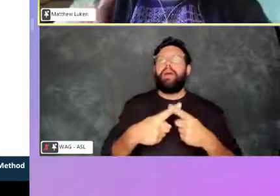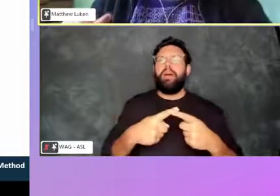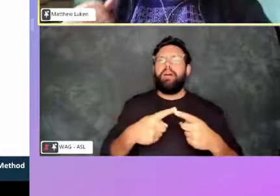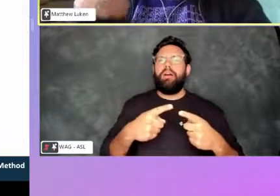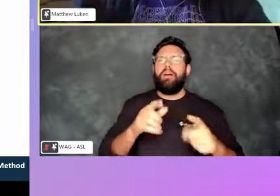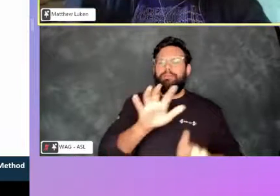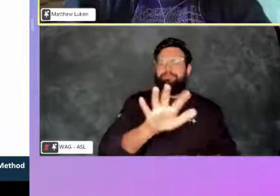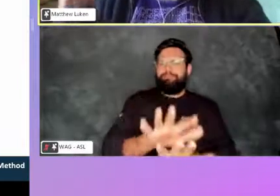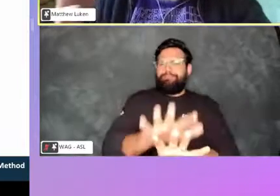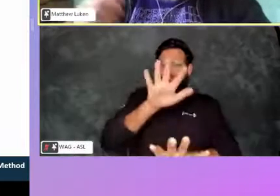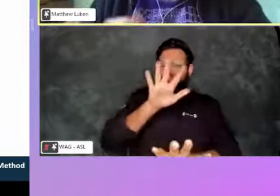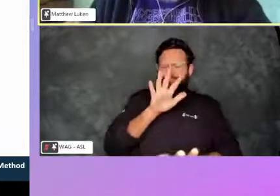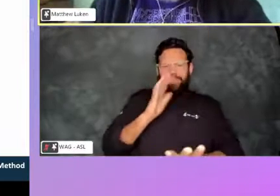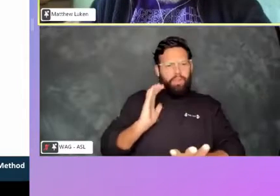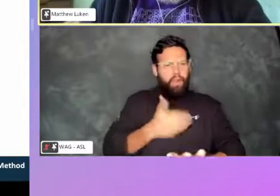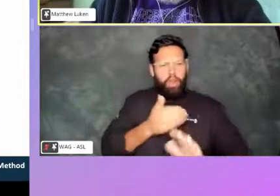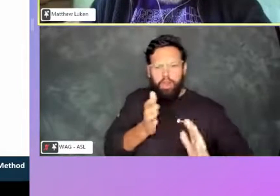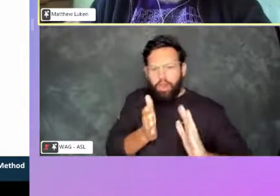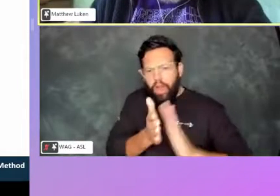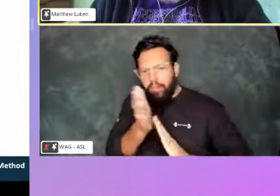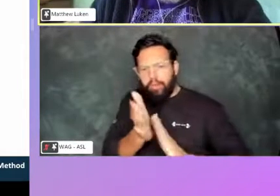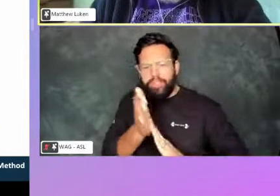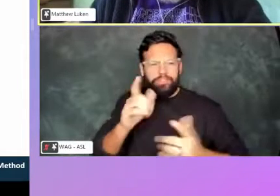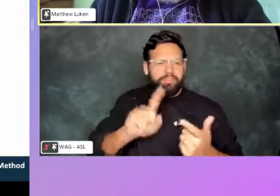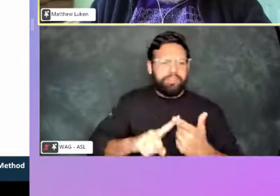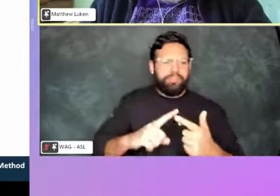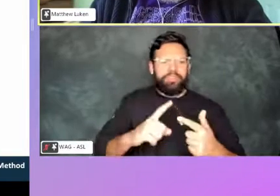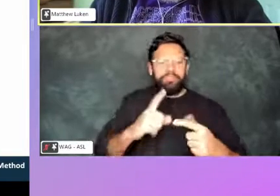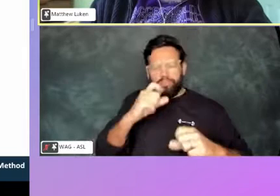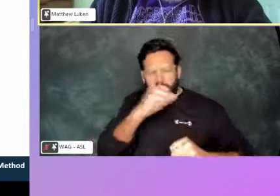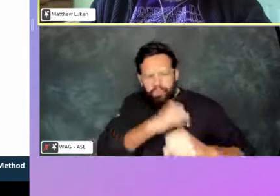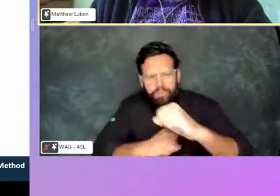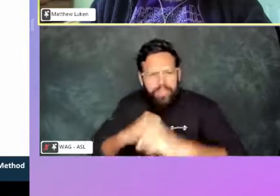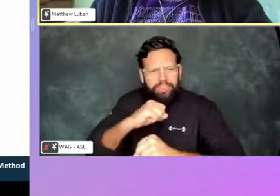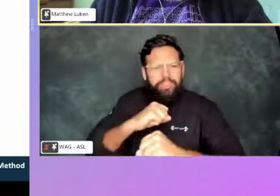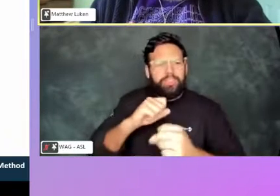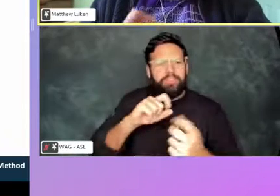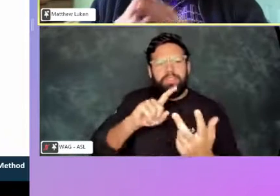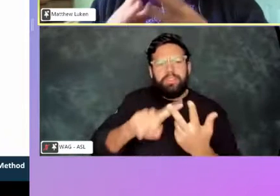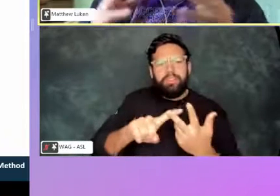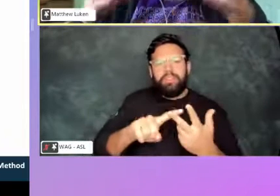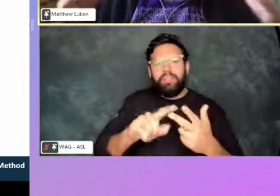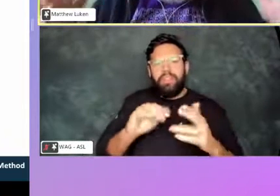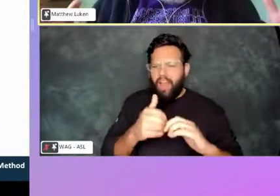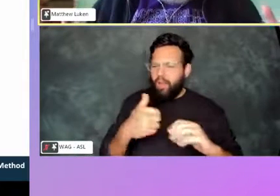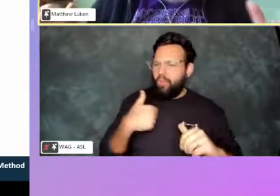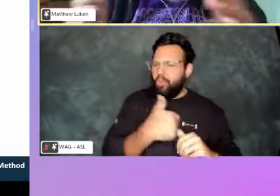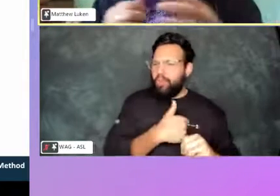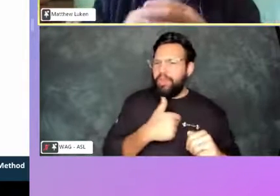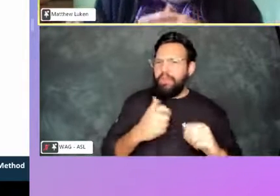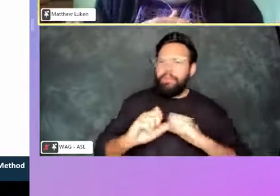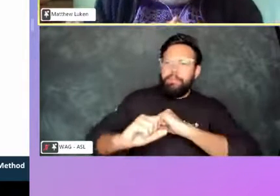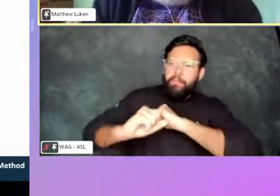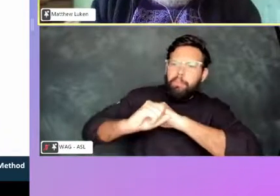considering every consumer touchpoint. From operations to strategy, from product design to marketing marketing